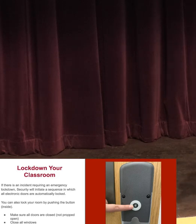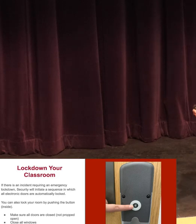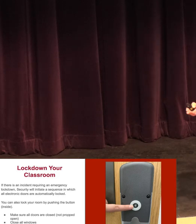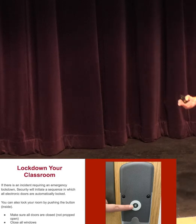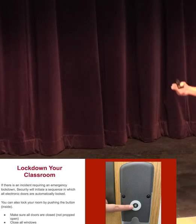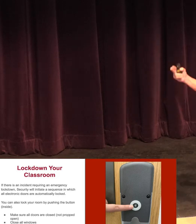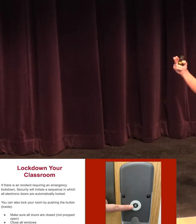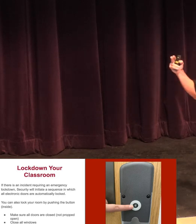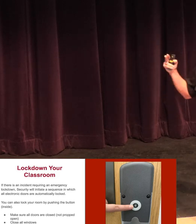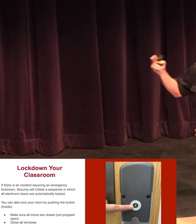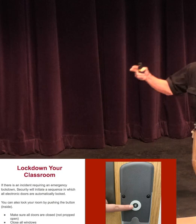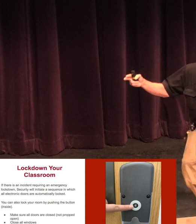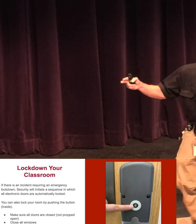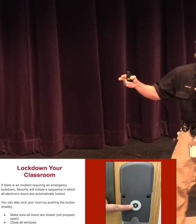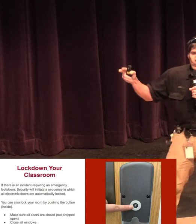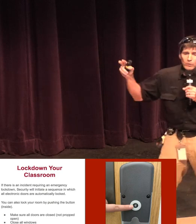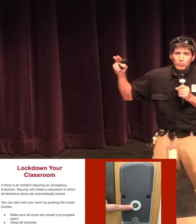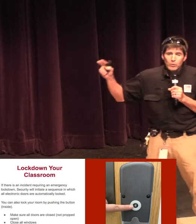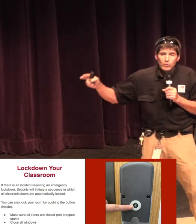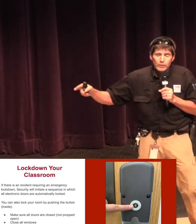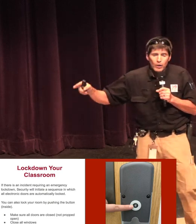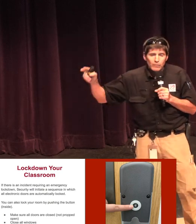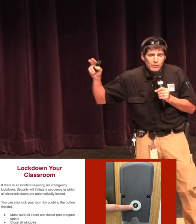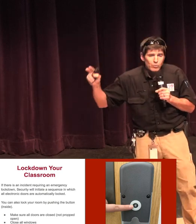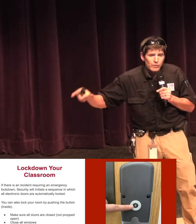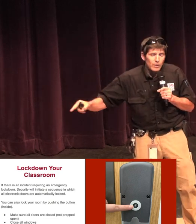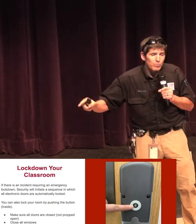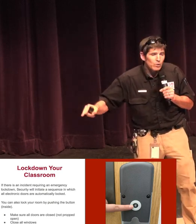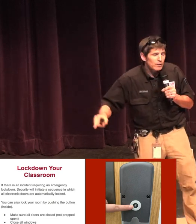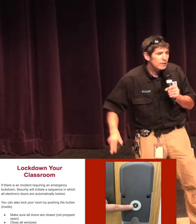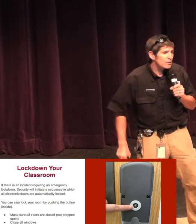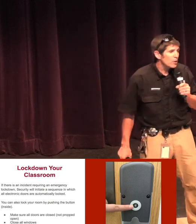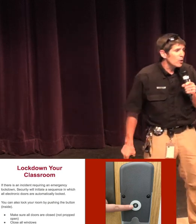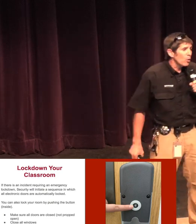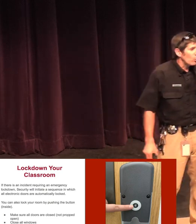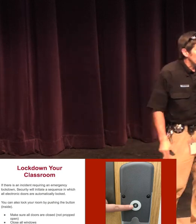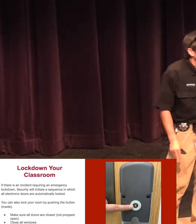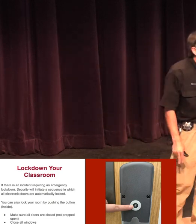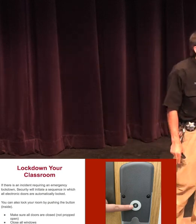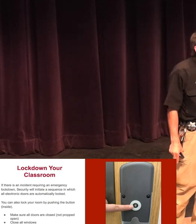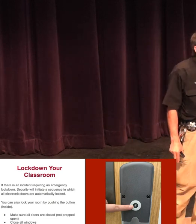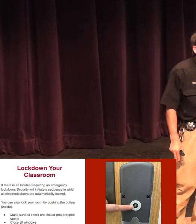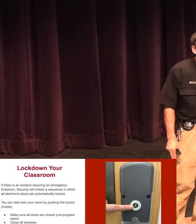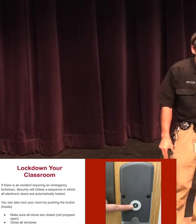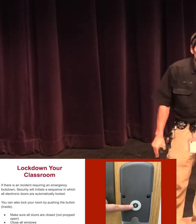function versus doing a campus-wide lockdown where security is the report the something bad has happened. We